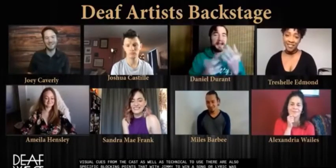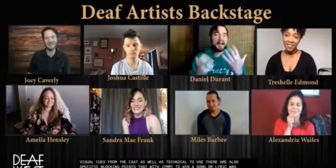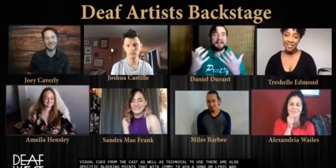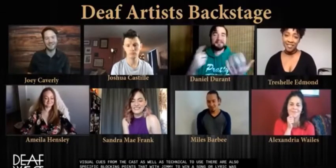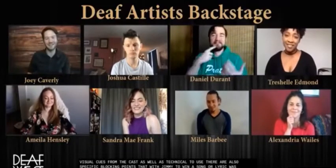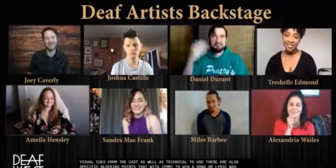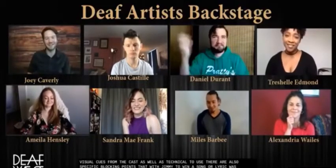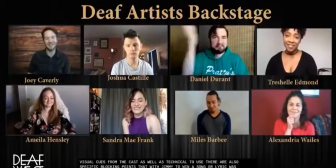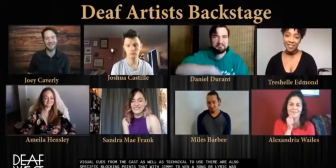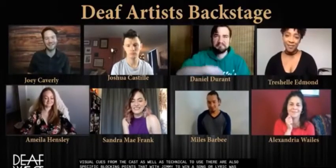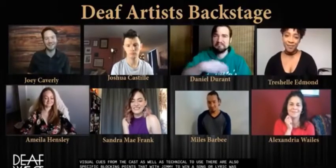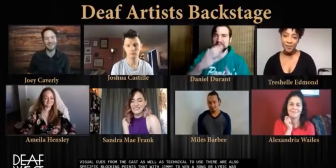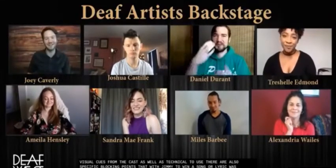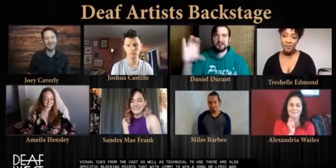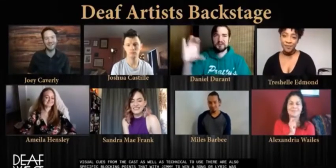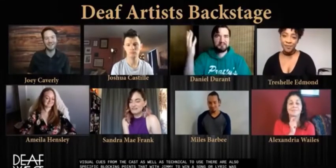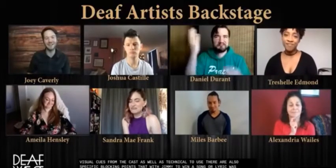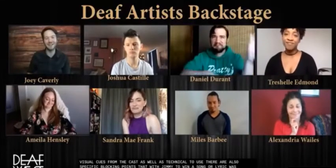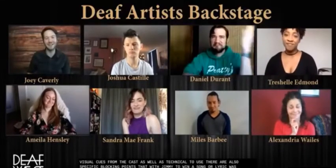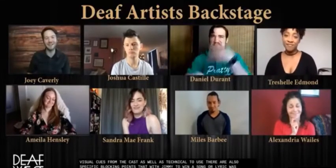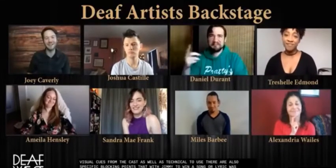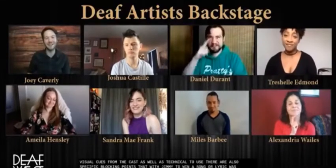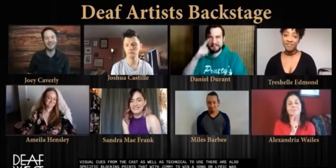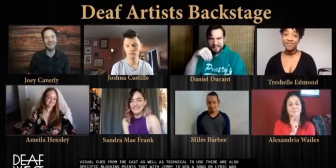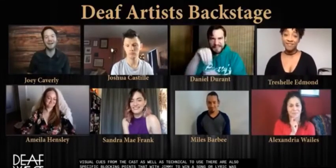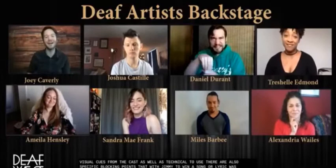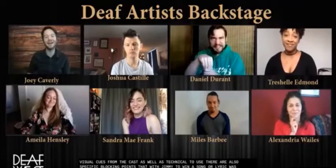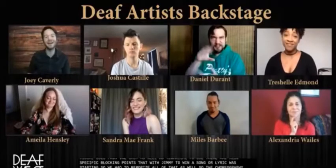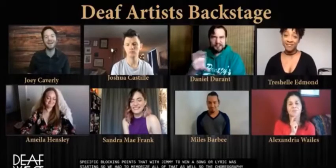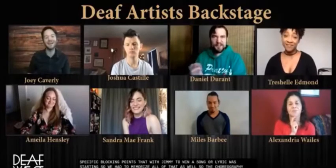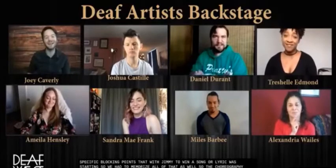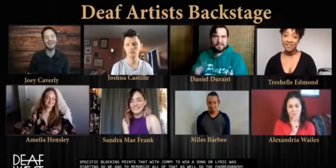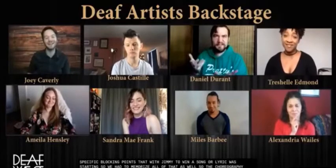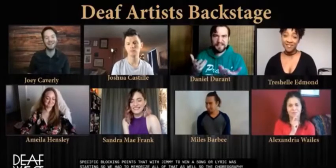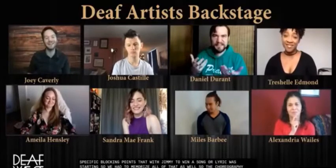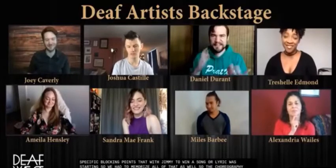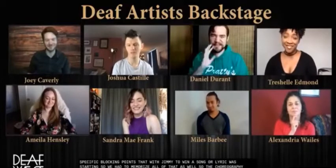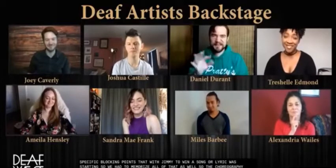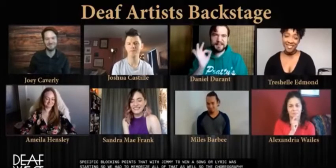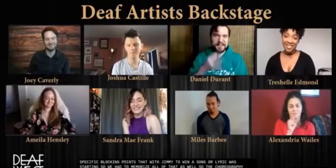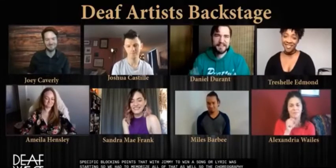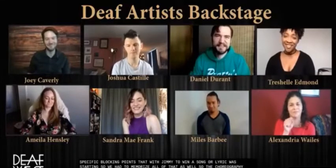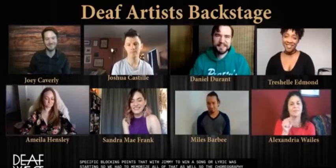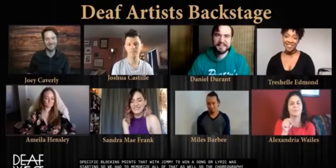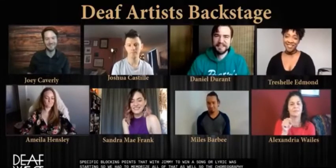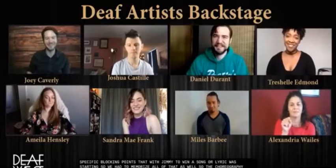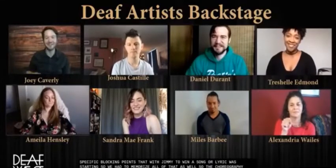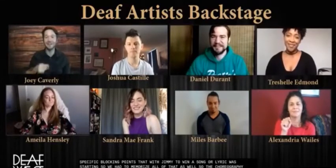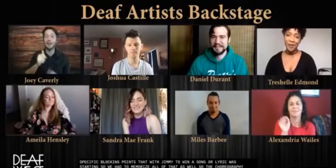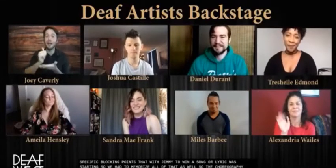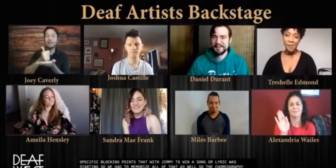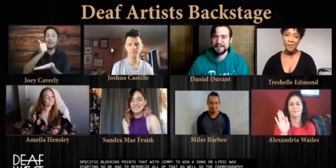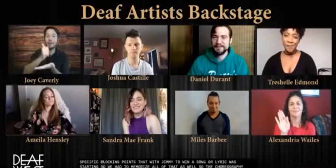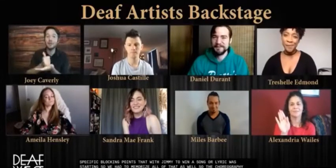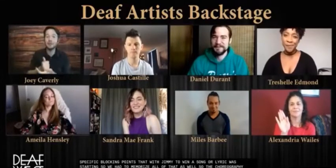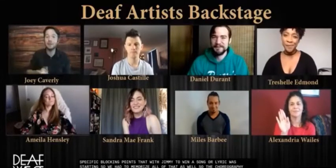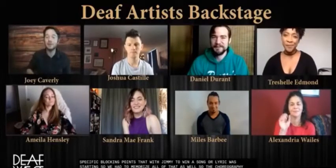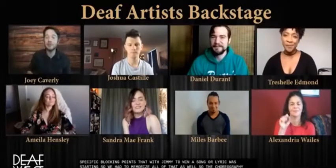We had it memorized and these were things that the audience would have never noticed. It was just in the choreography. It was built into the show.